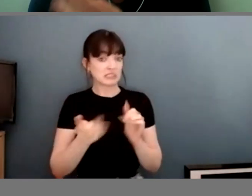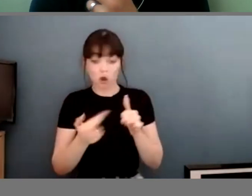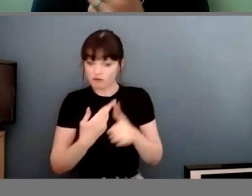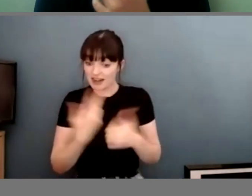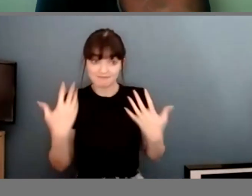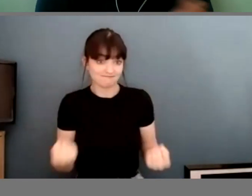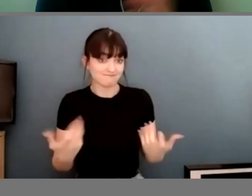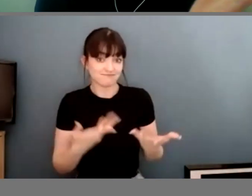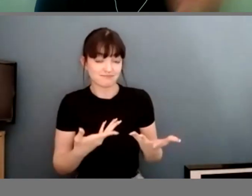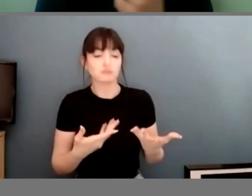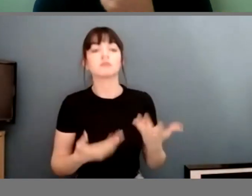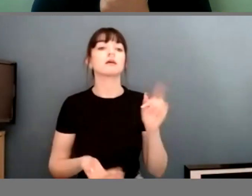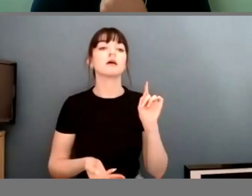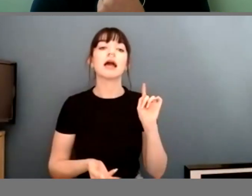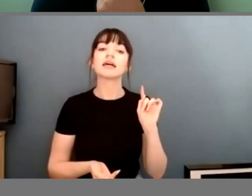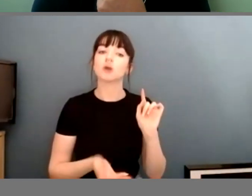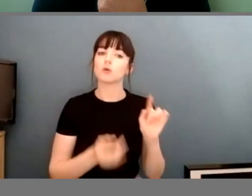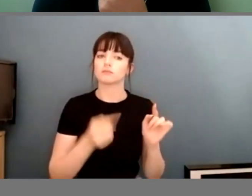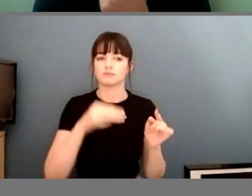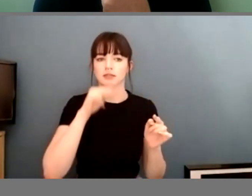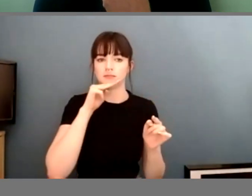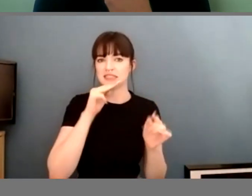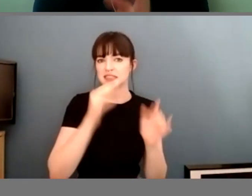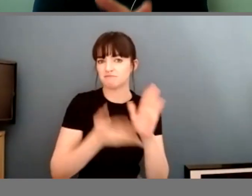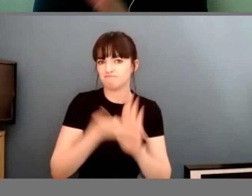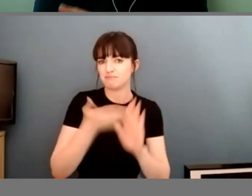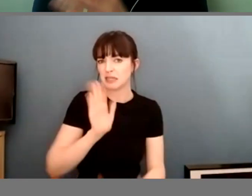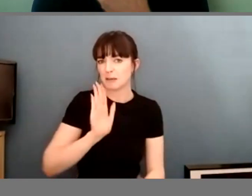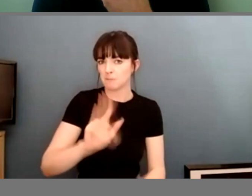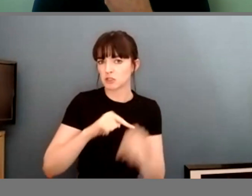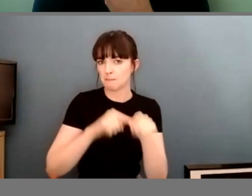is already required to be compliant in another way. At the time it's not later